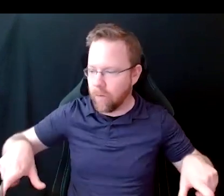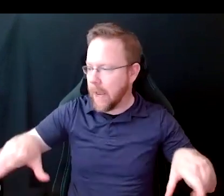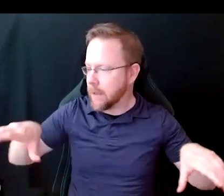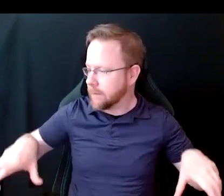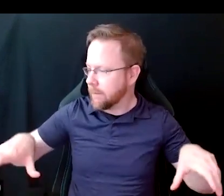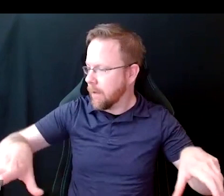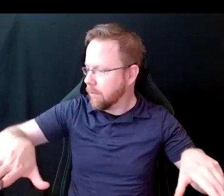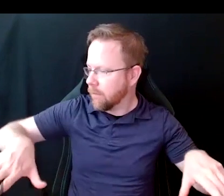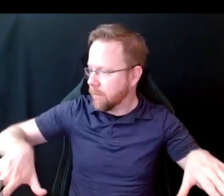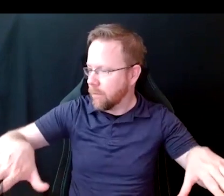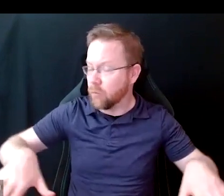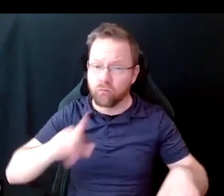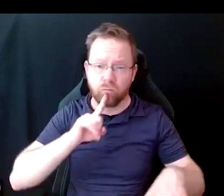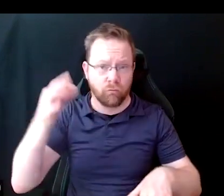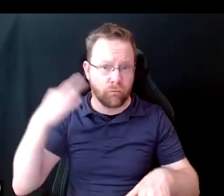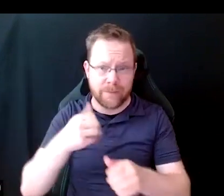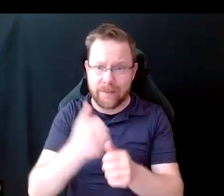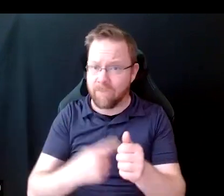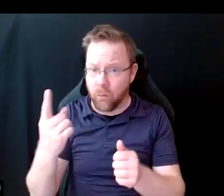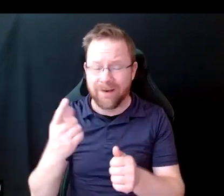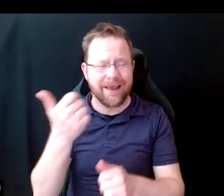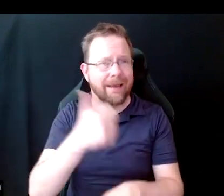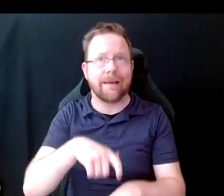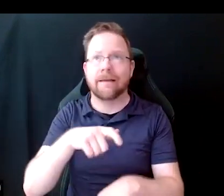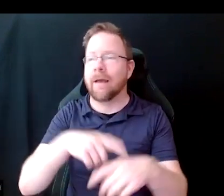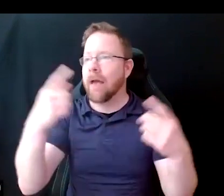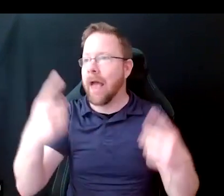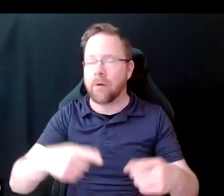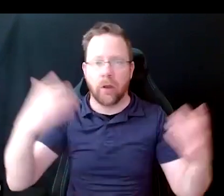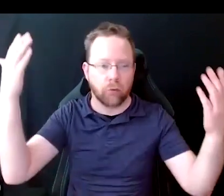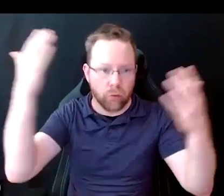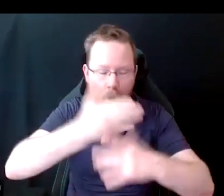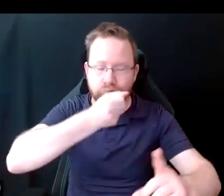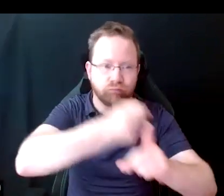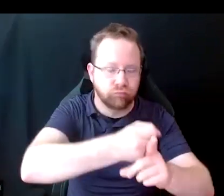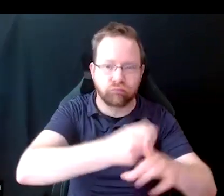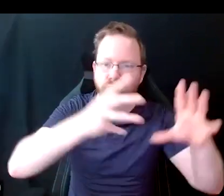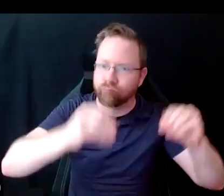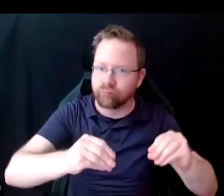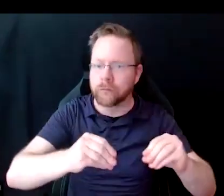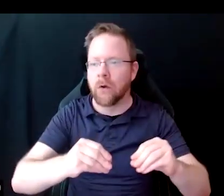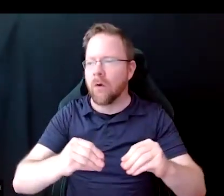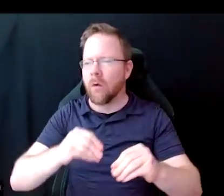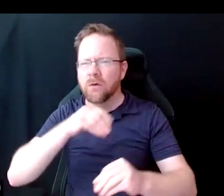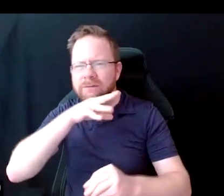This, again, is useful for everyone in a suddenly dark environment or an environment where there's dust in the air